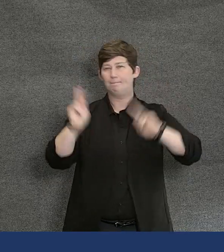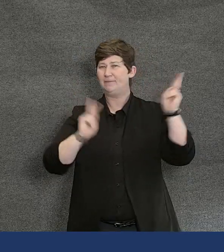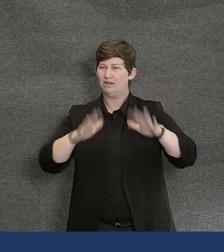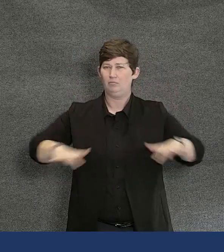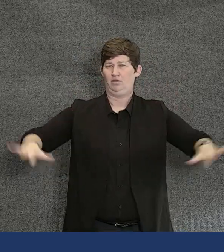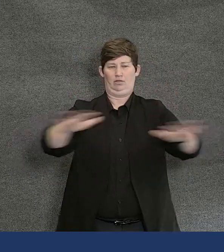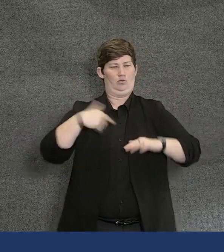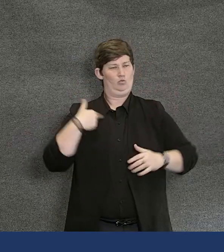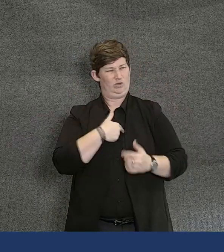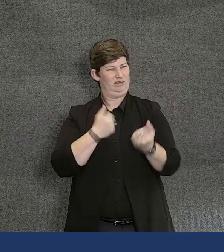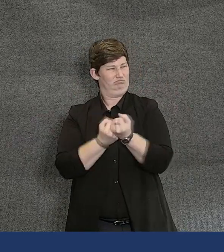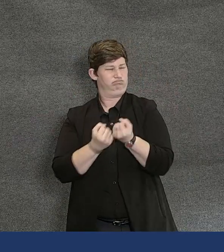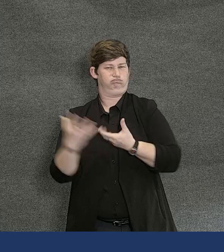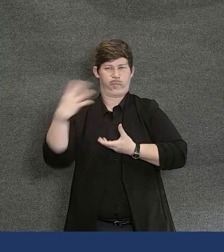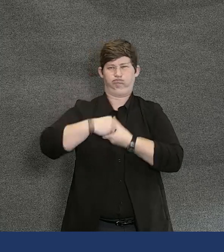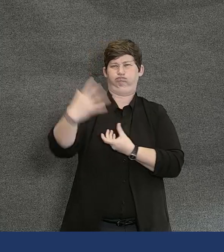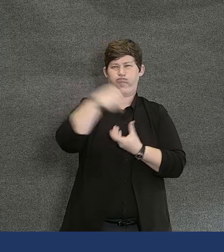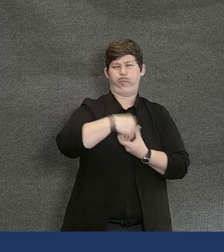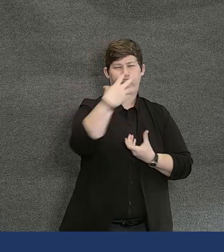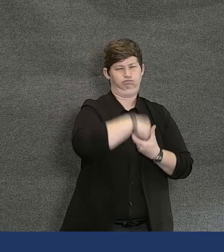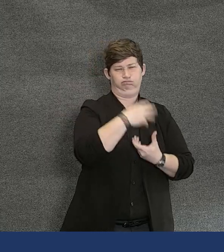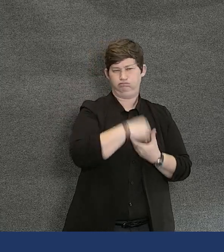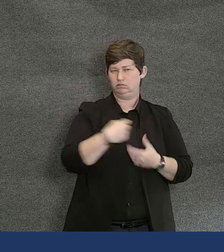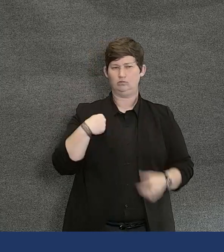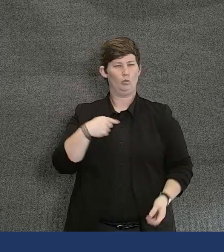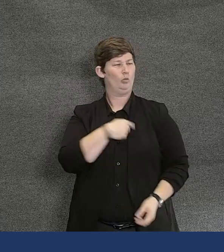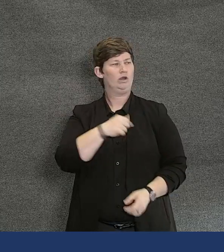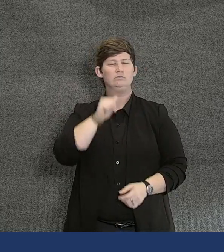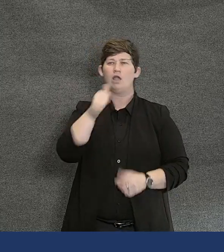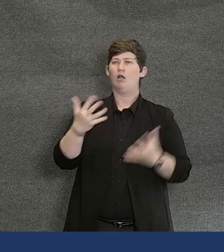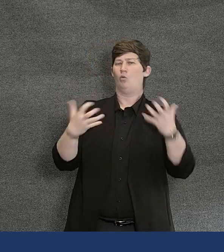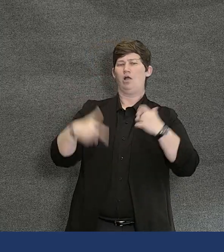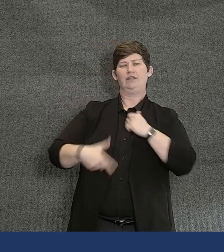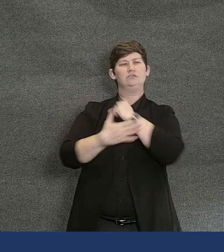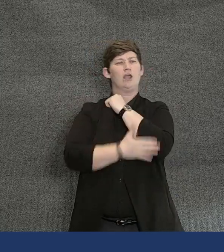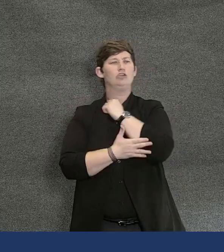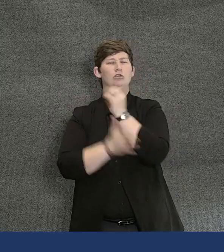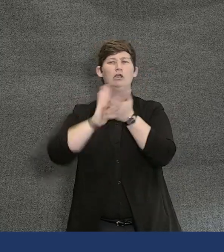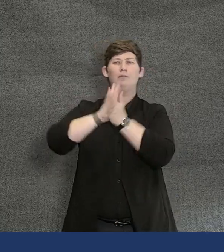We're not in favor of a country where opportunity is limited